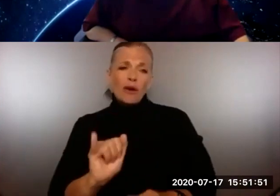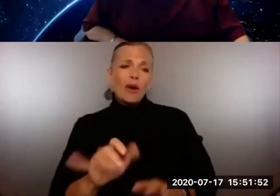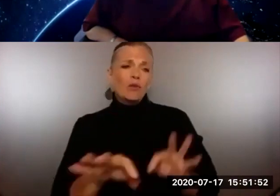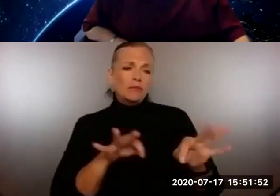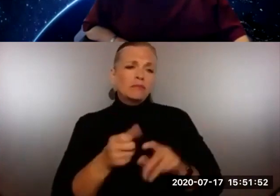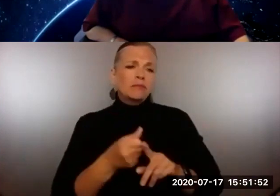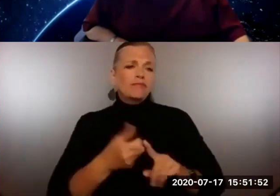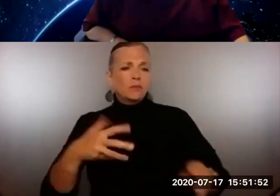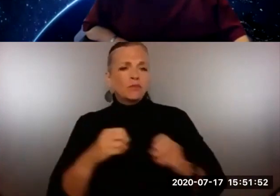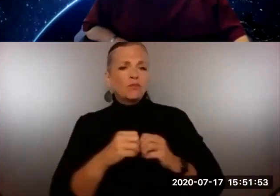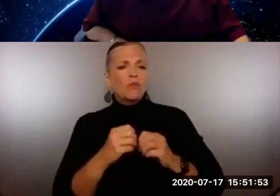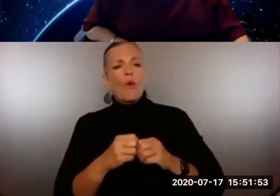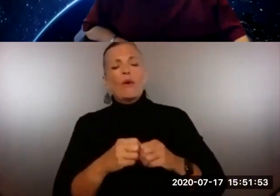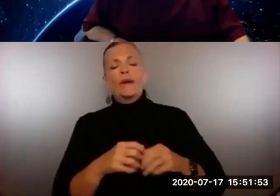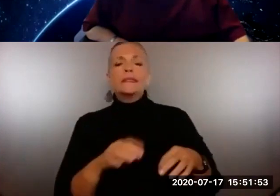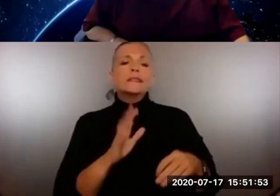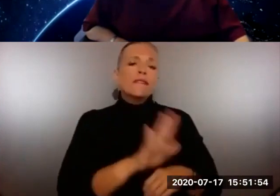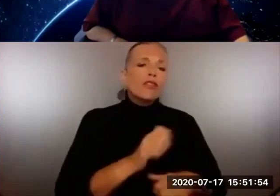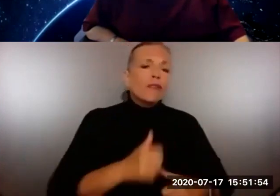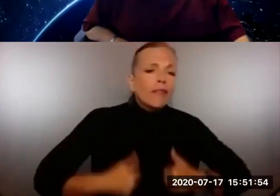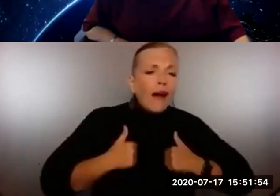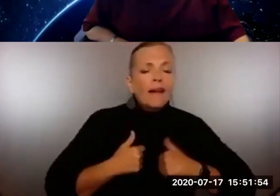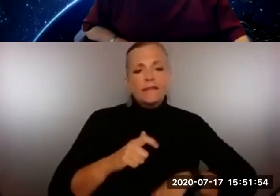I want to just preface this a bit